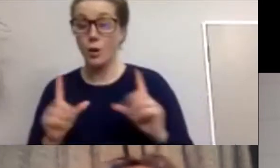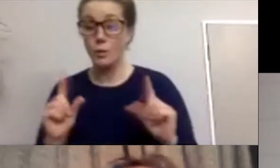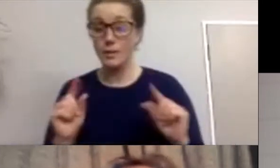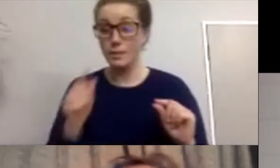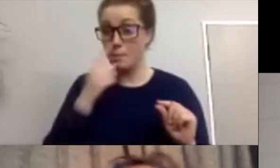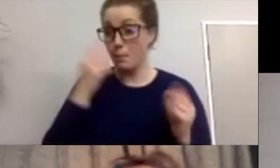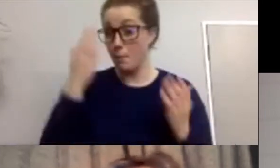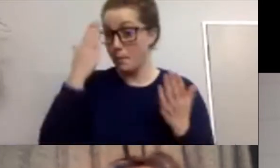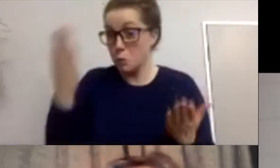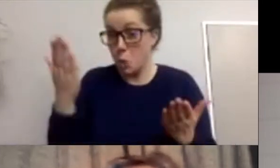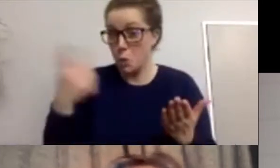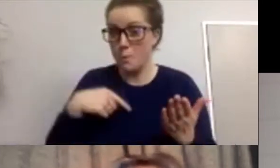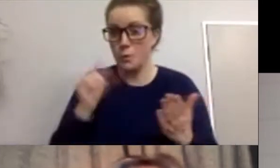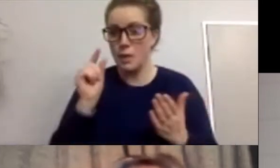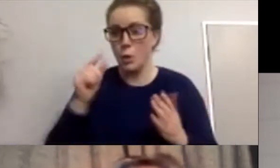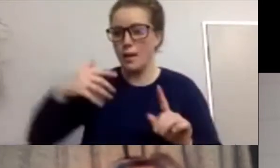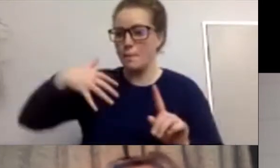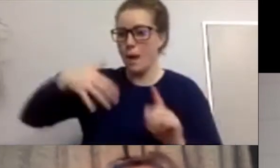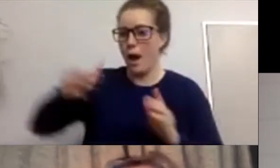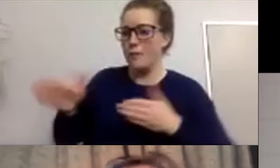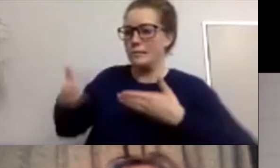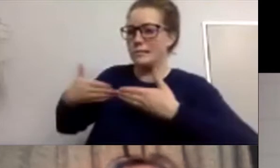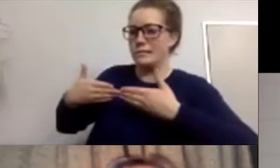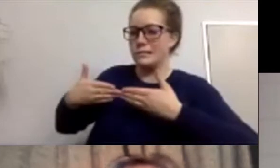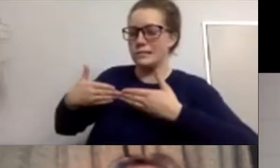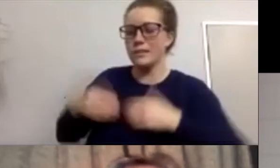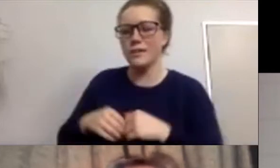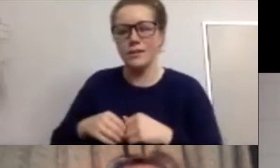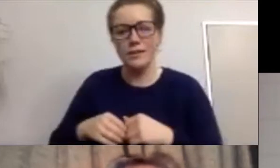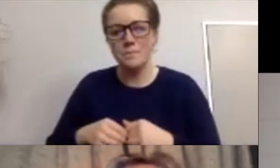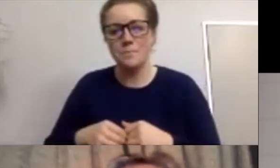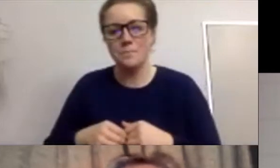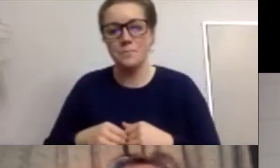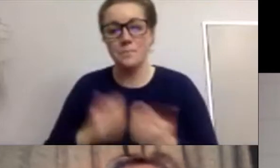know, because this is a bit behind the scenes, is we actually provide dance